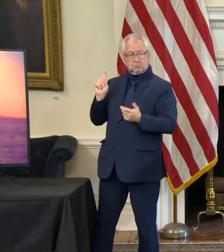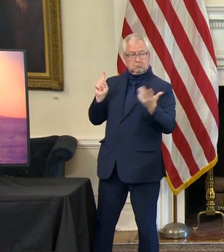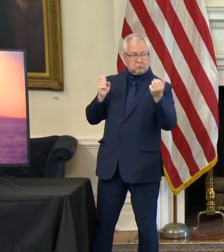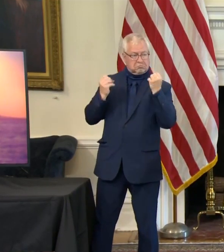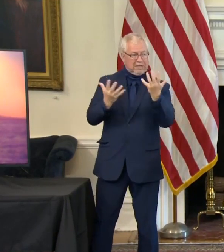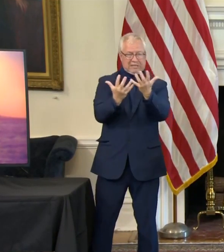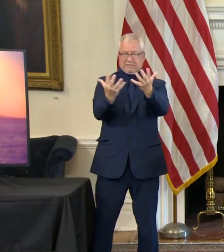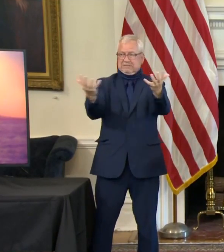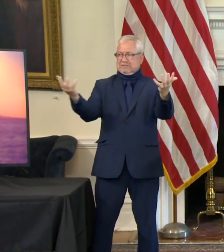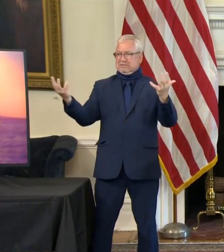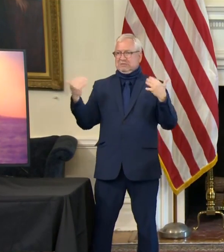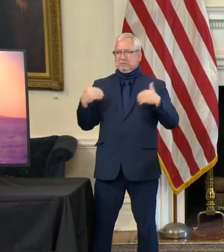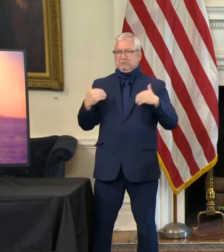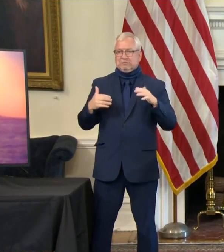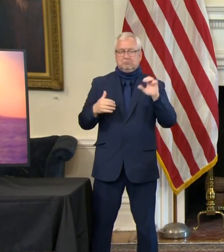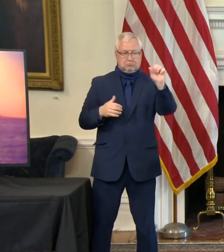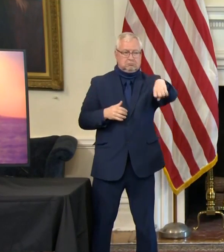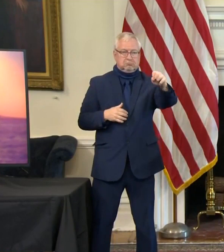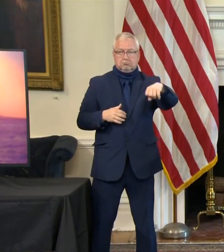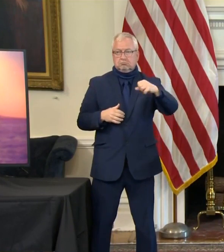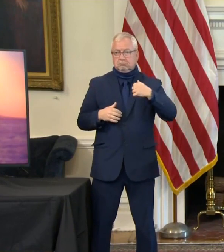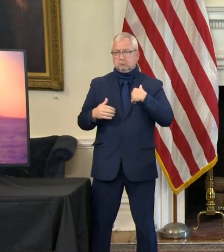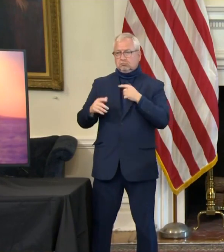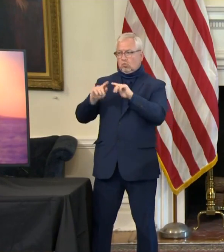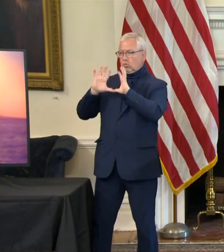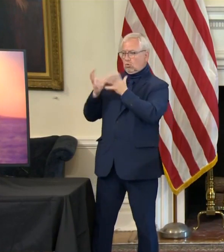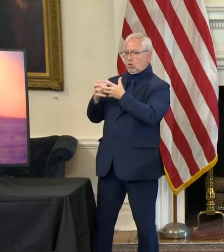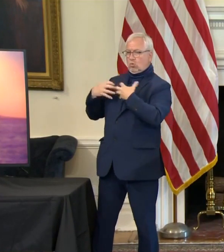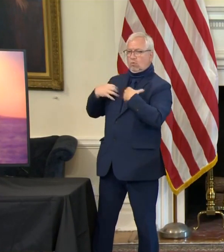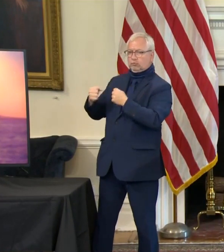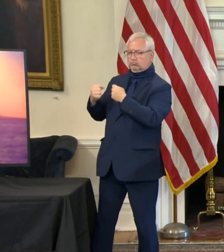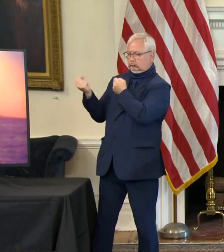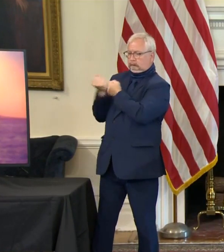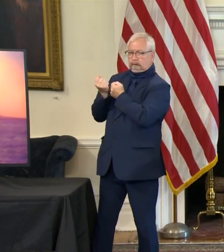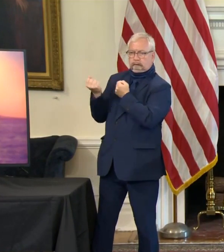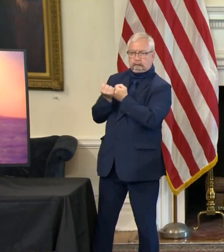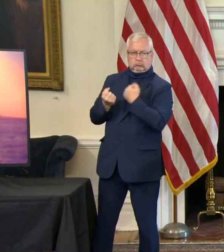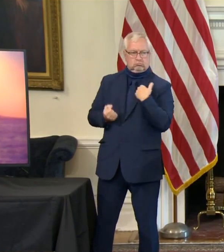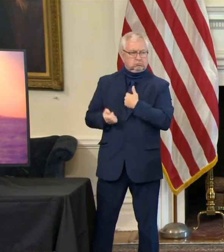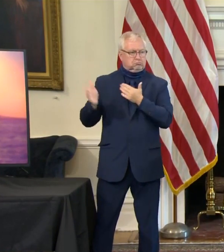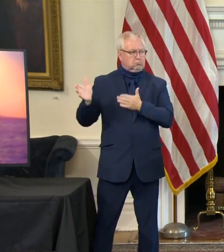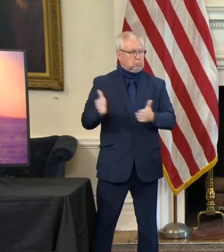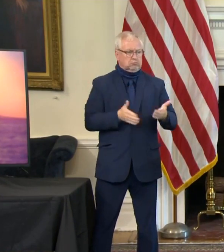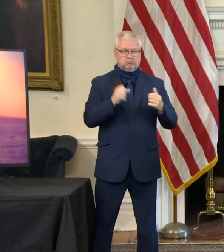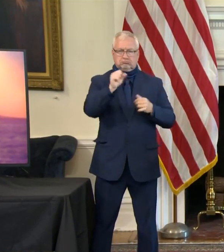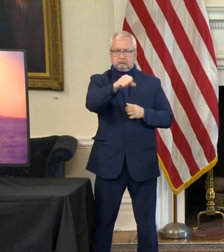IF ONE IF YOU WANTS TO GIVE UP YOUR SEAT WE CAN GIVE -- BRING SOME OF THEM AND.